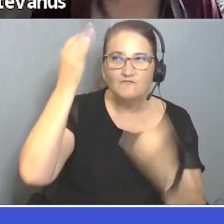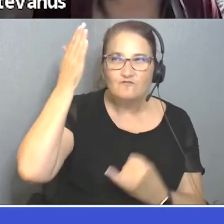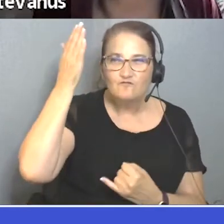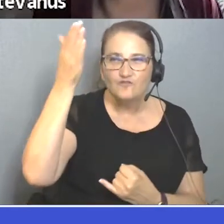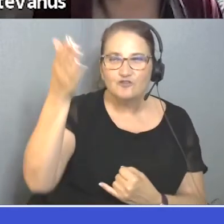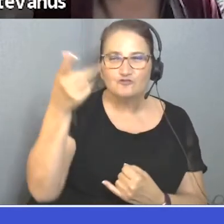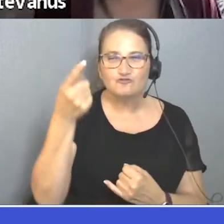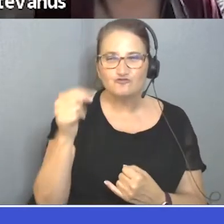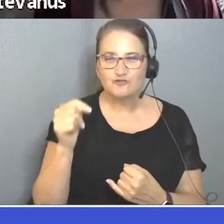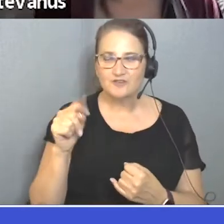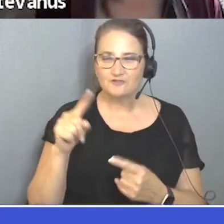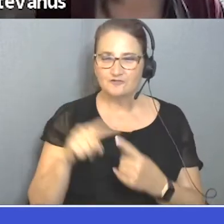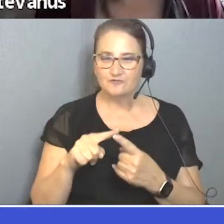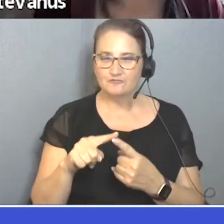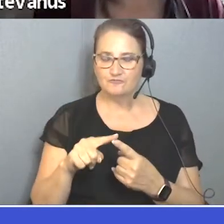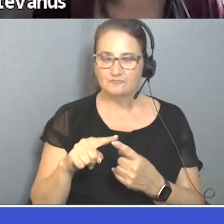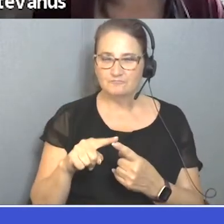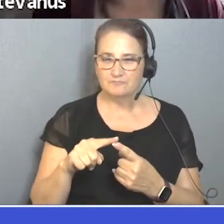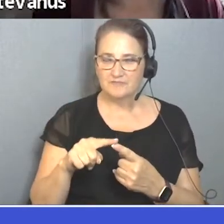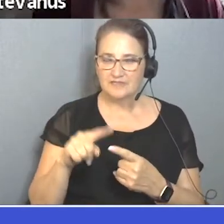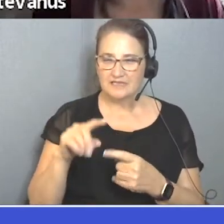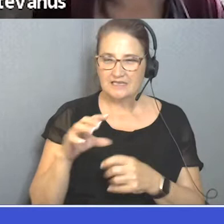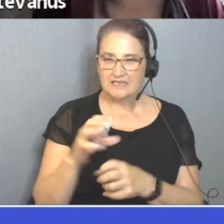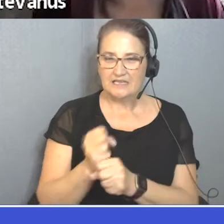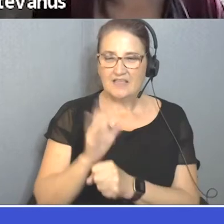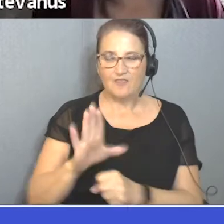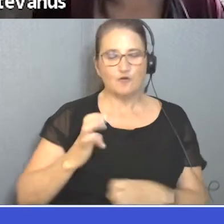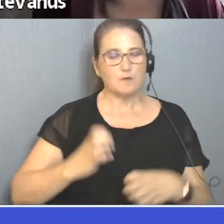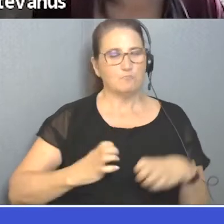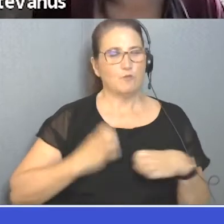Can we capture some of the emotional